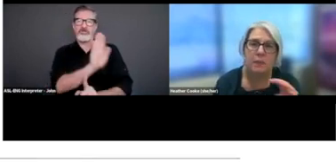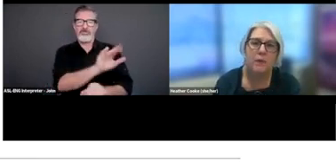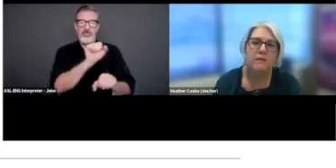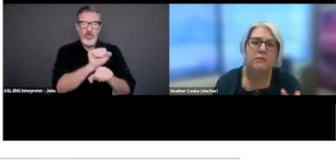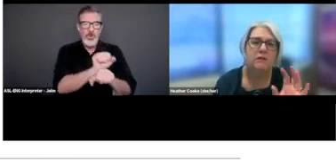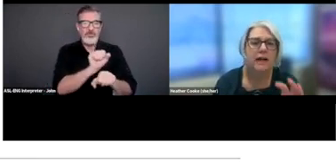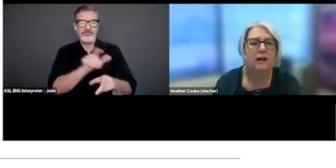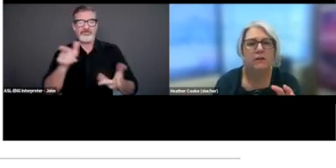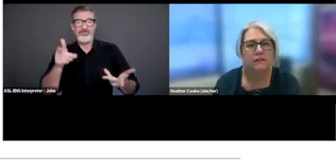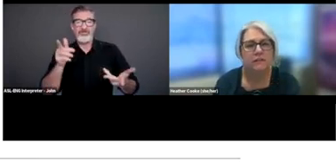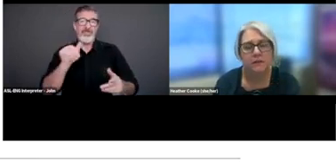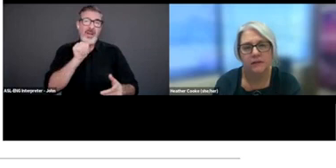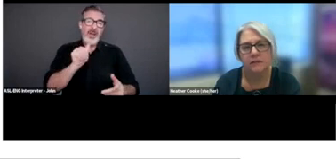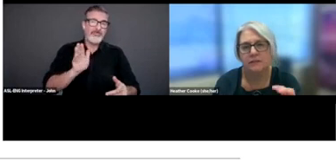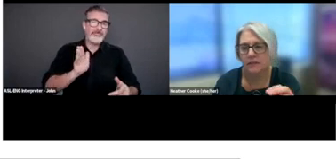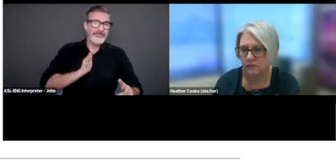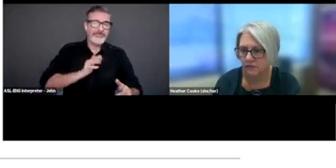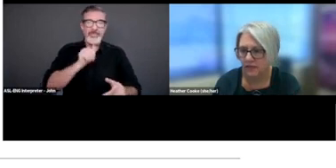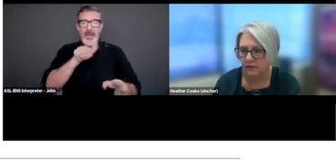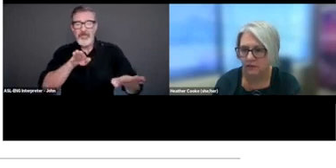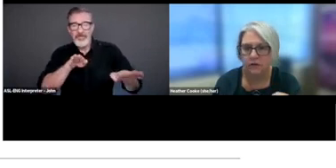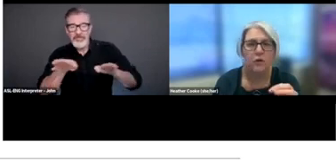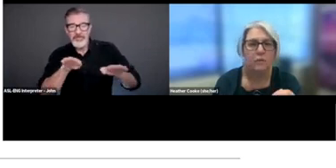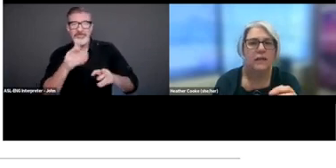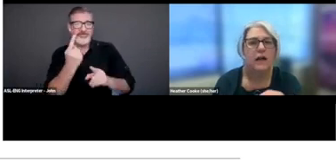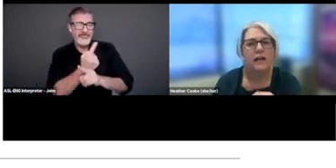which power is experienced and channeled really highlights the